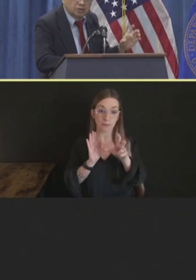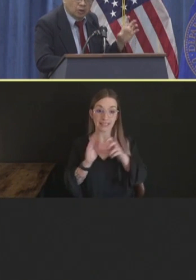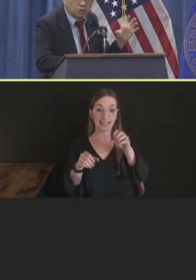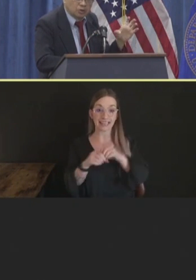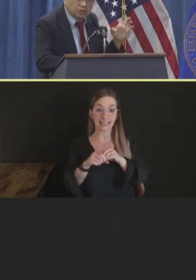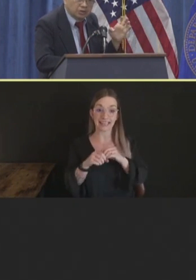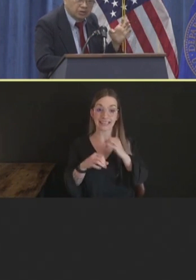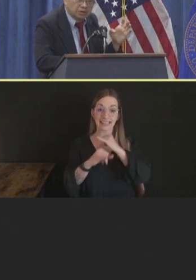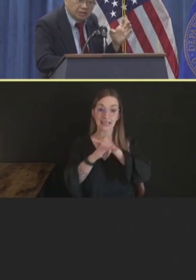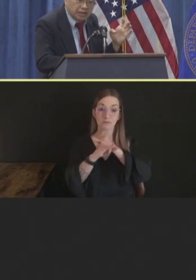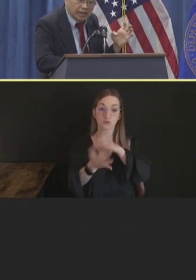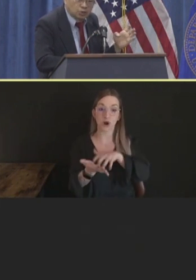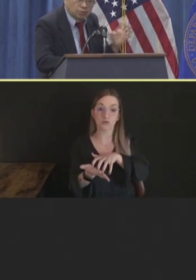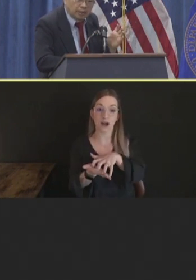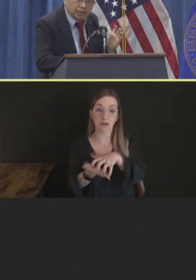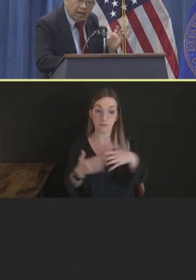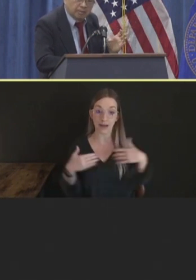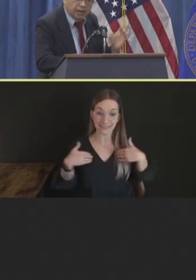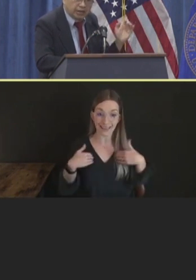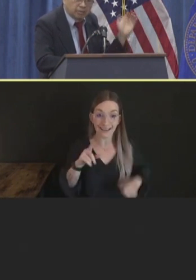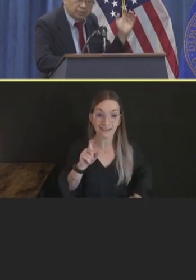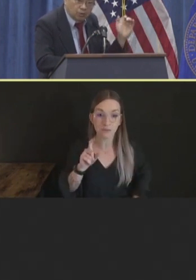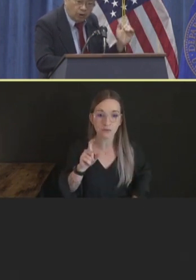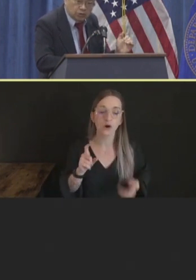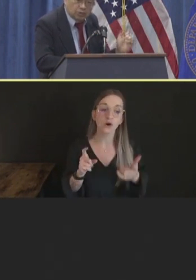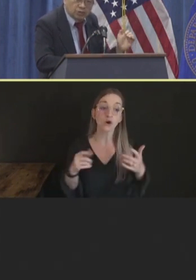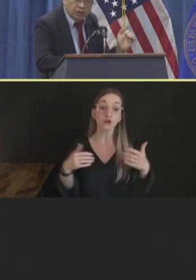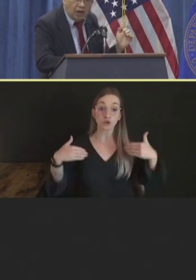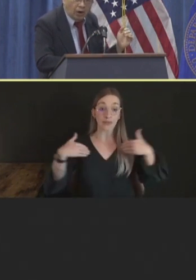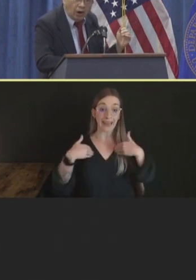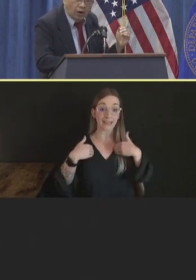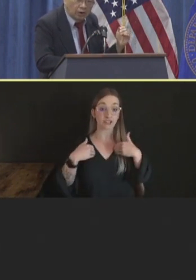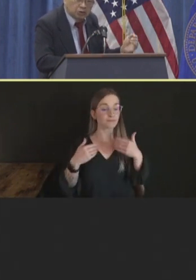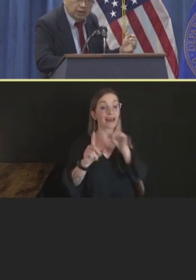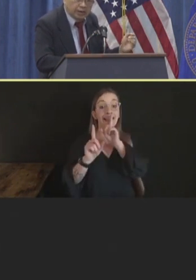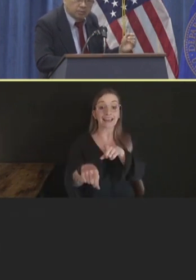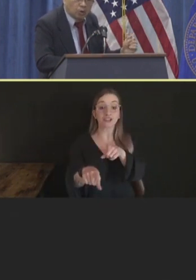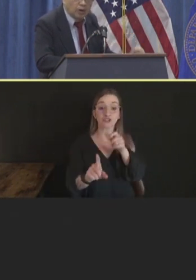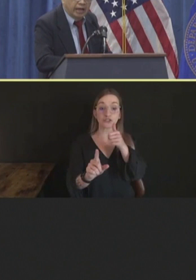So the answer may be complicated, but the questions are understandable.